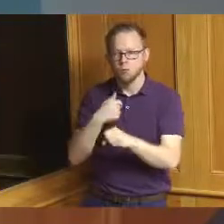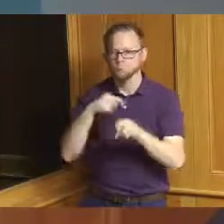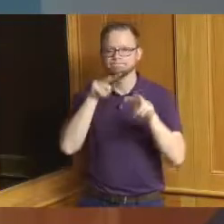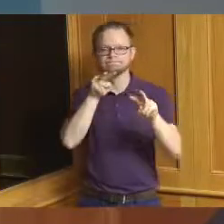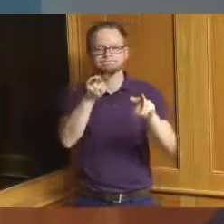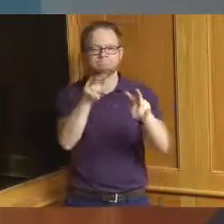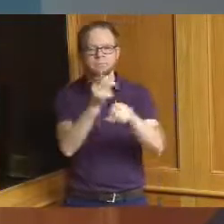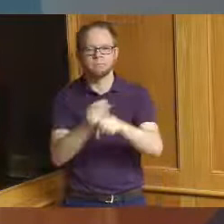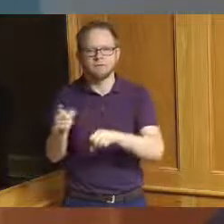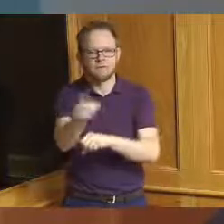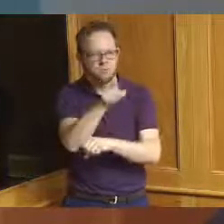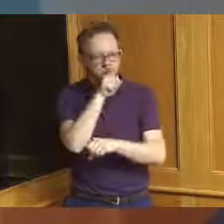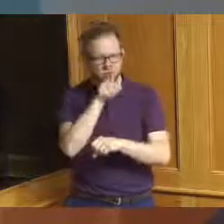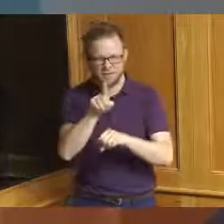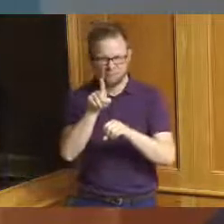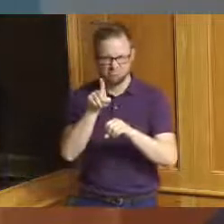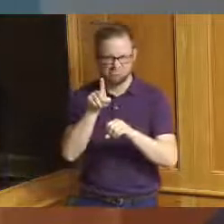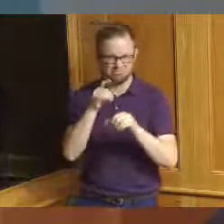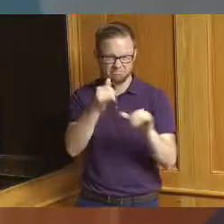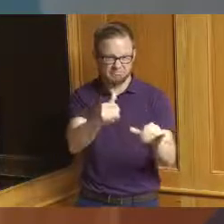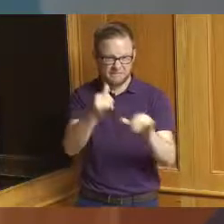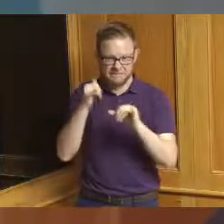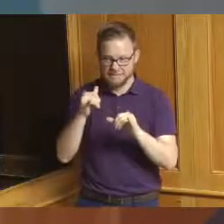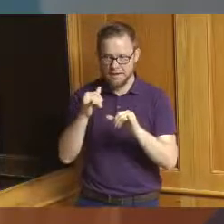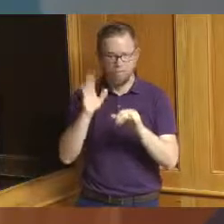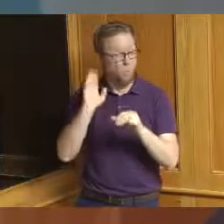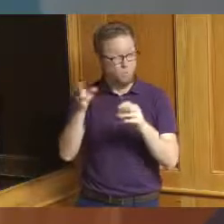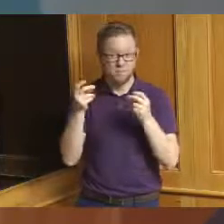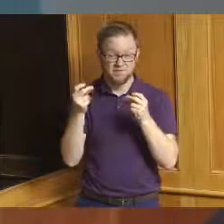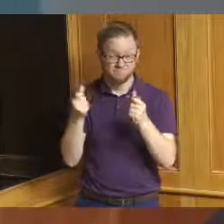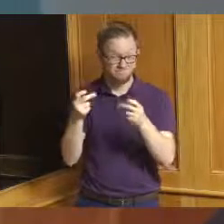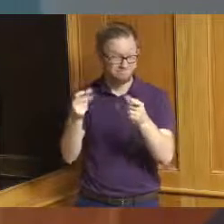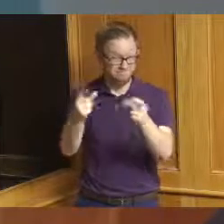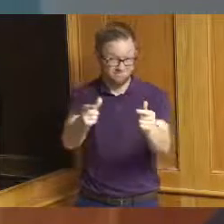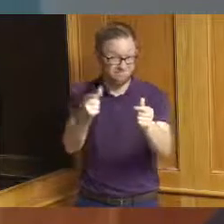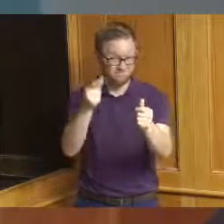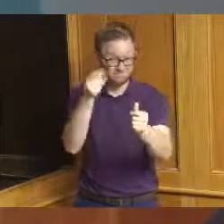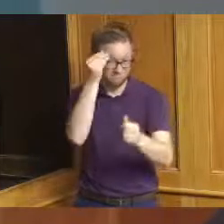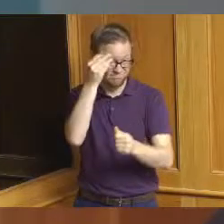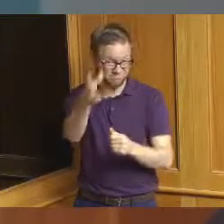with the same kind of pace because we've got we've got a lot in front of us we've got some of